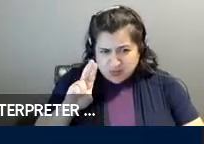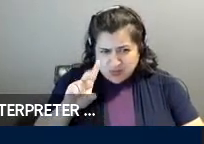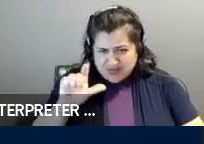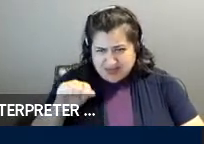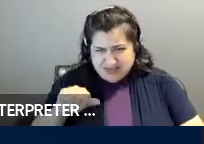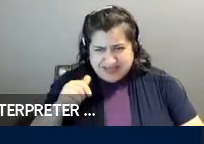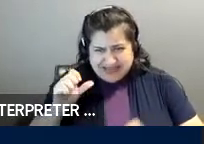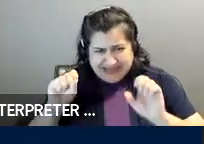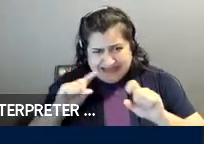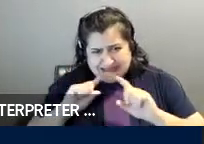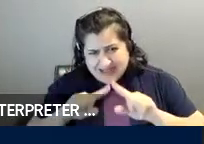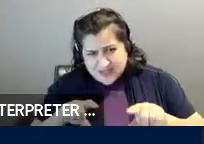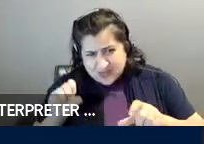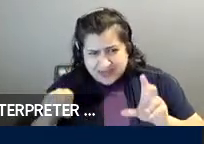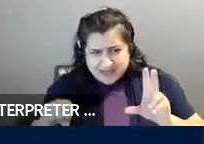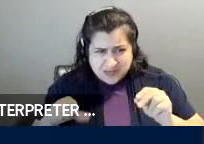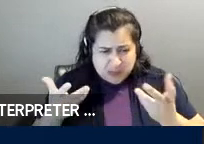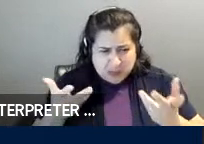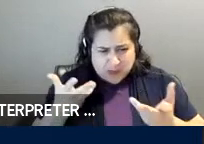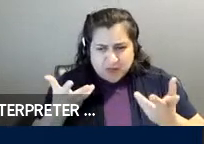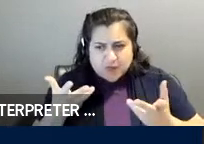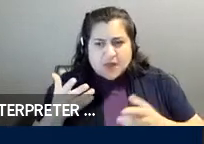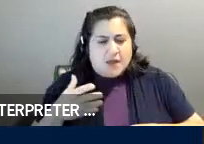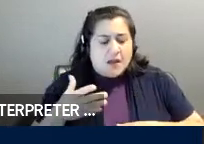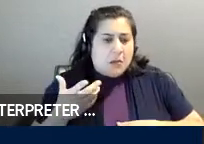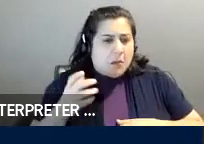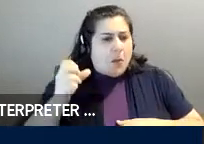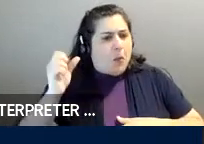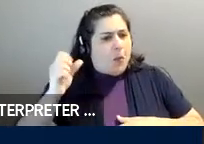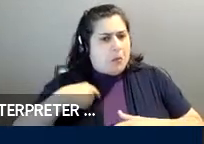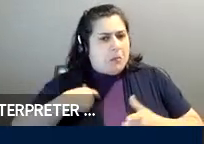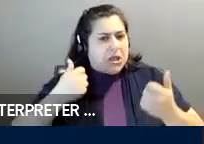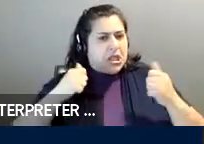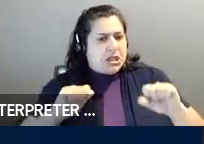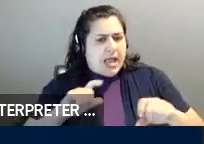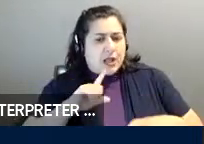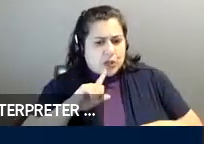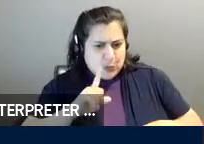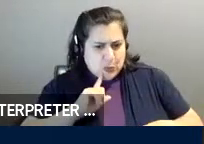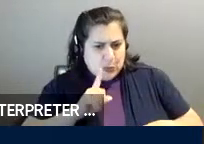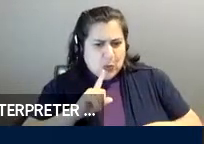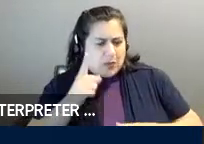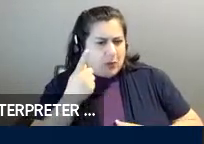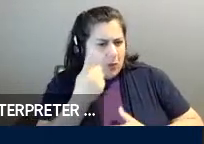Clive D'Souza: Sure, so I think one thing that is evident, at least from the present